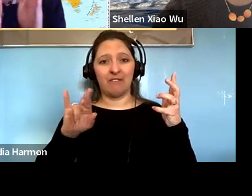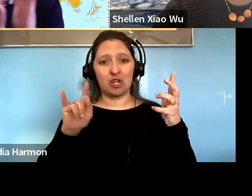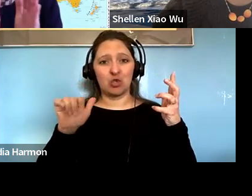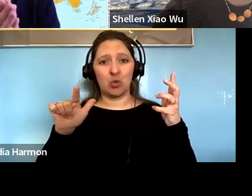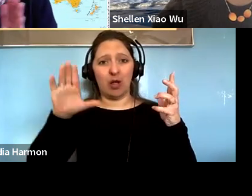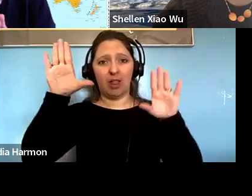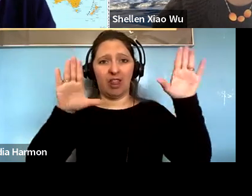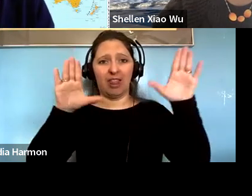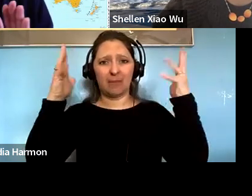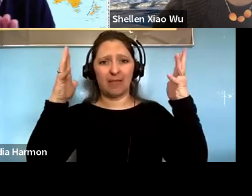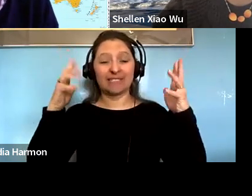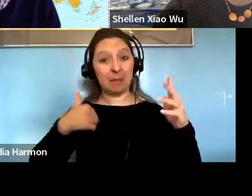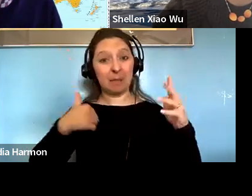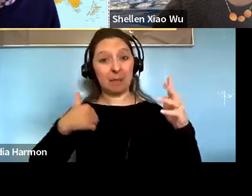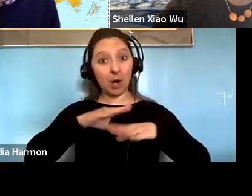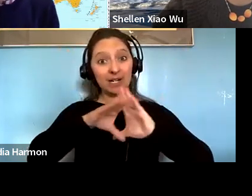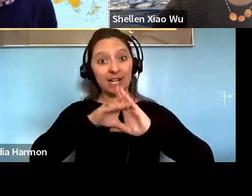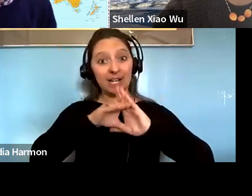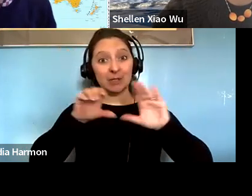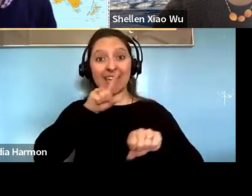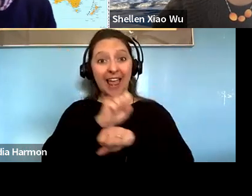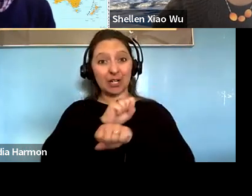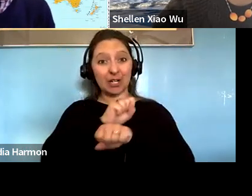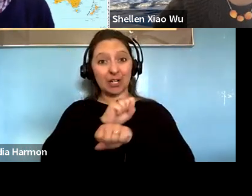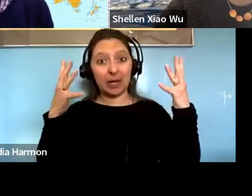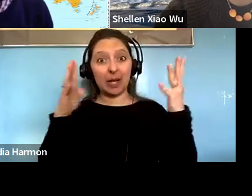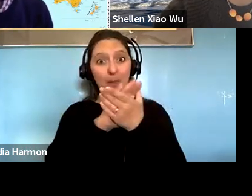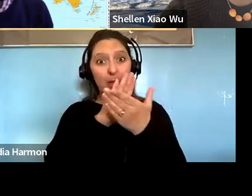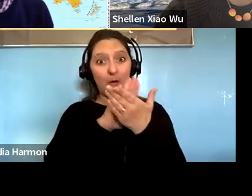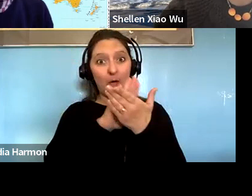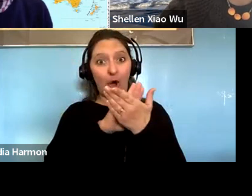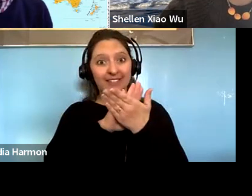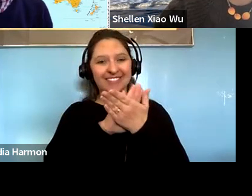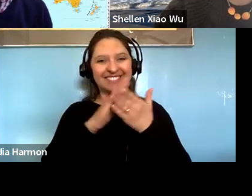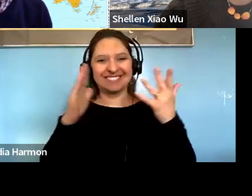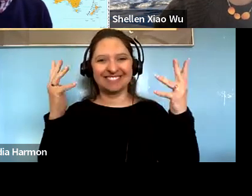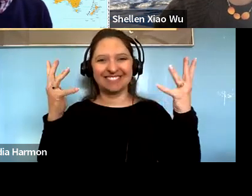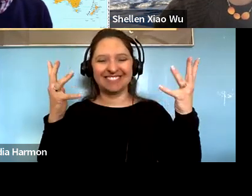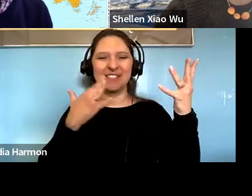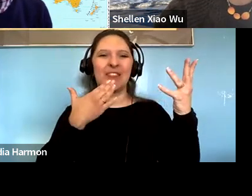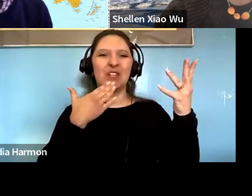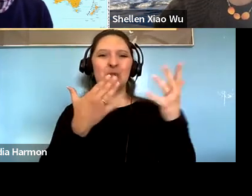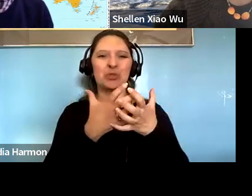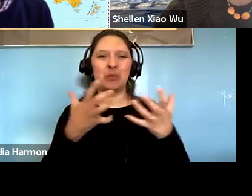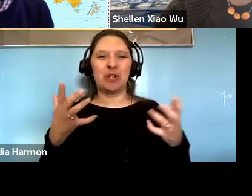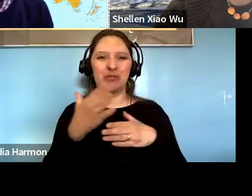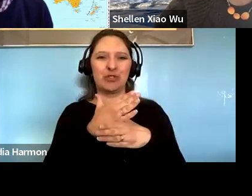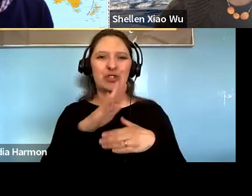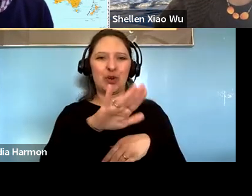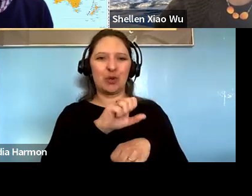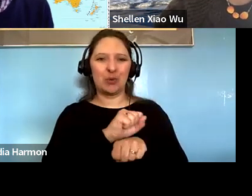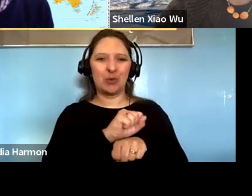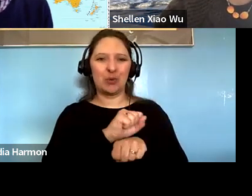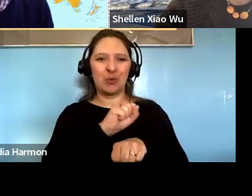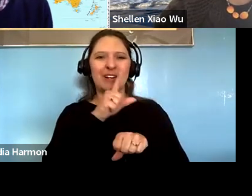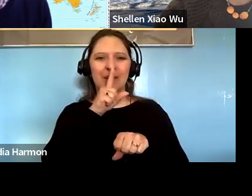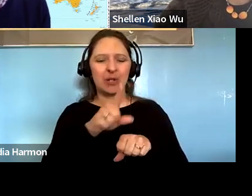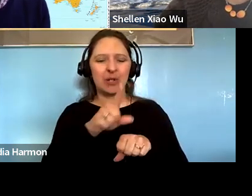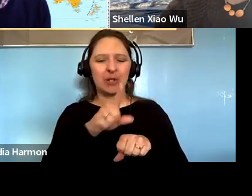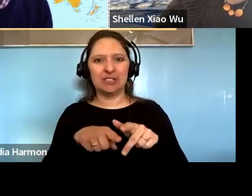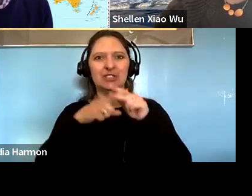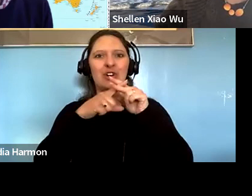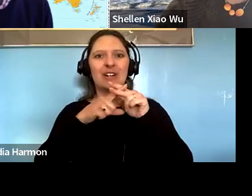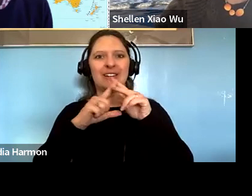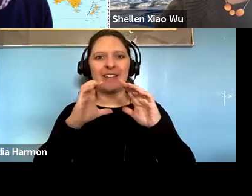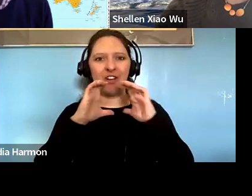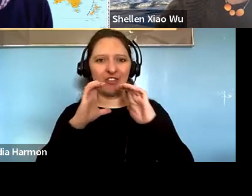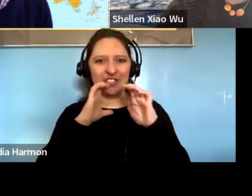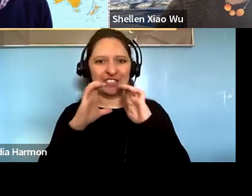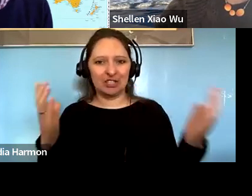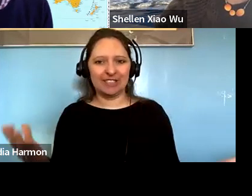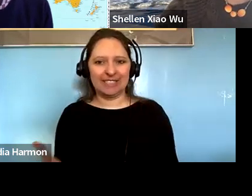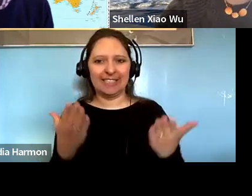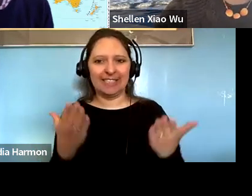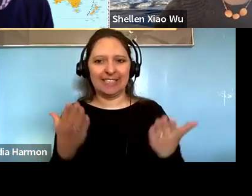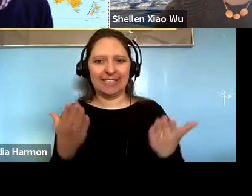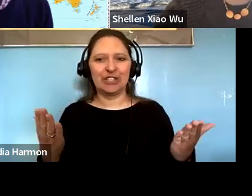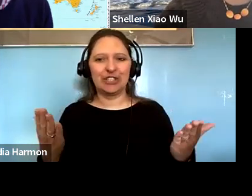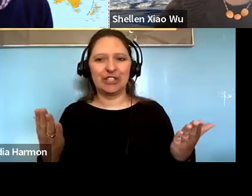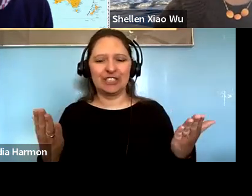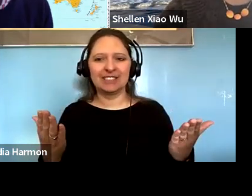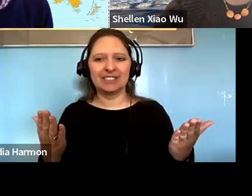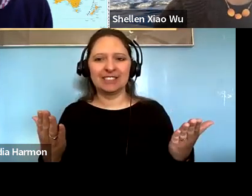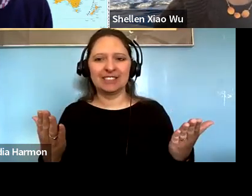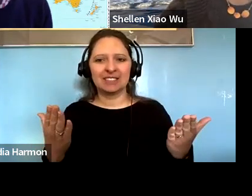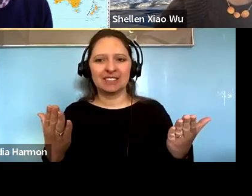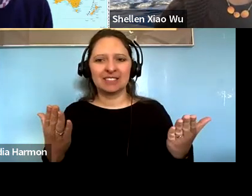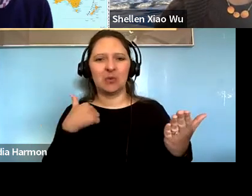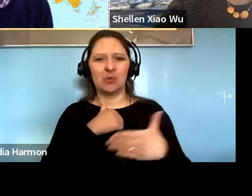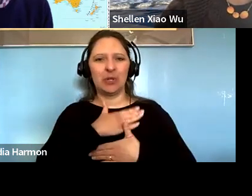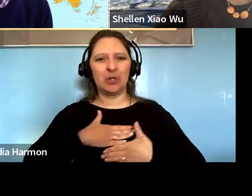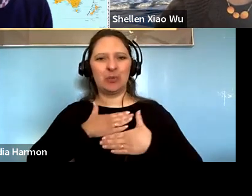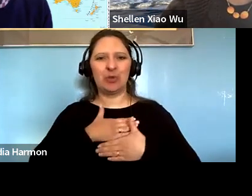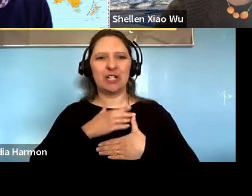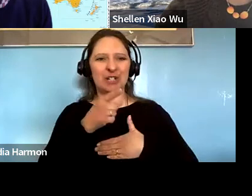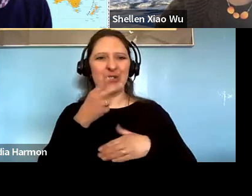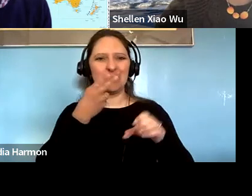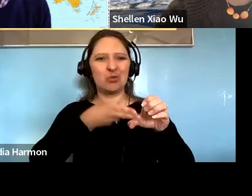Paul Gellert: i'm on camera so I can I can actually apply, and thank you so much for for sharing your work and provoking conversation here and we We appreciate you you joining us in the US and the globe series.